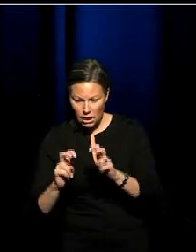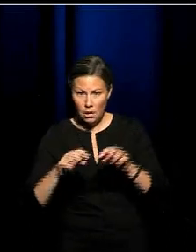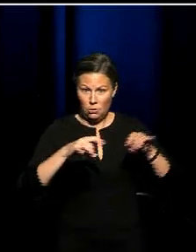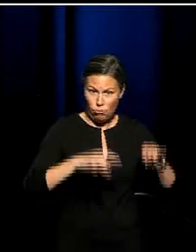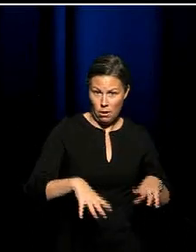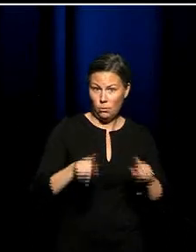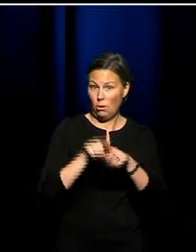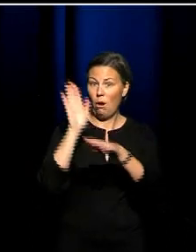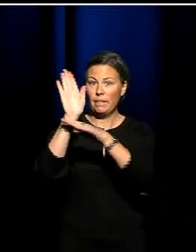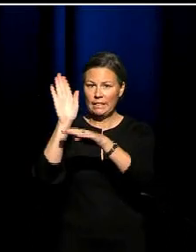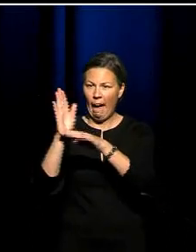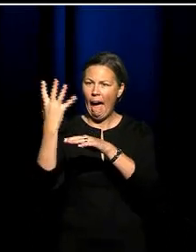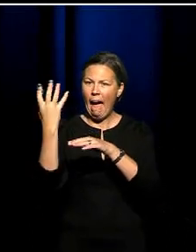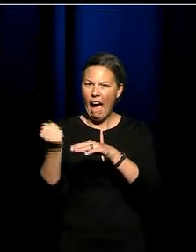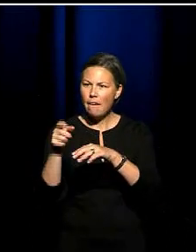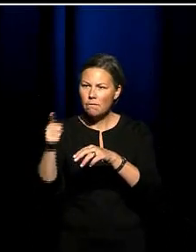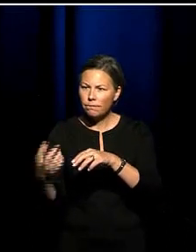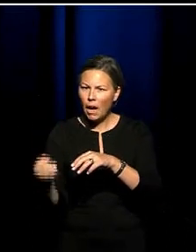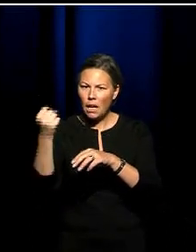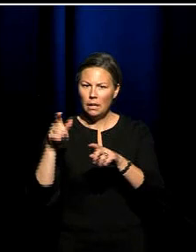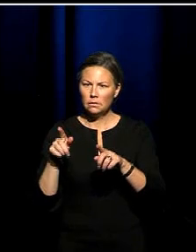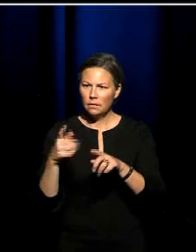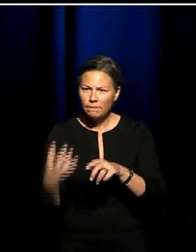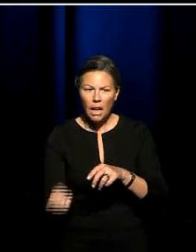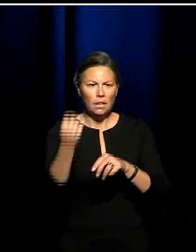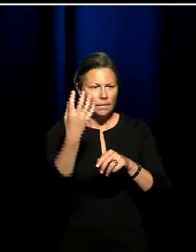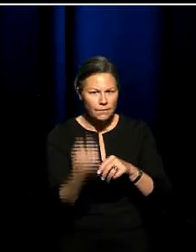issues relevant to abuse, neglect and exploitation of people with disability.